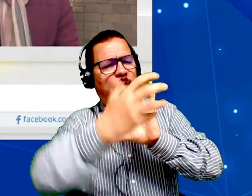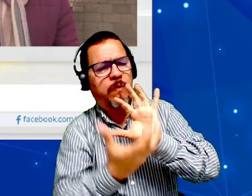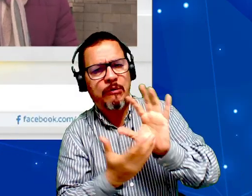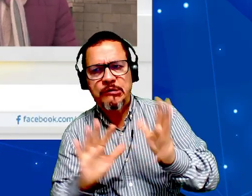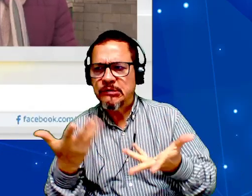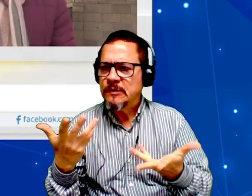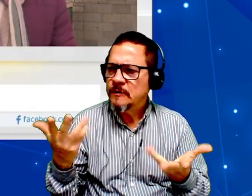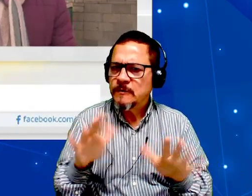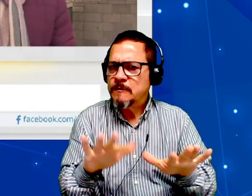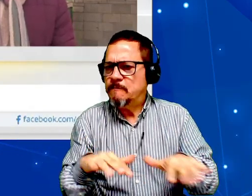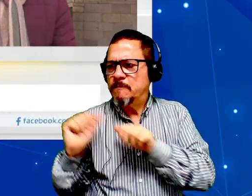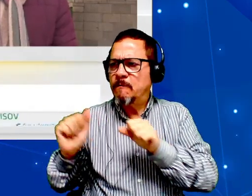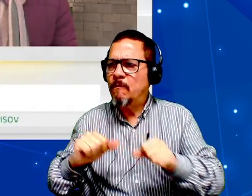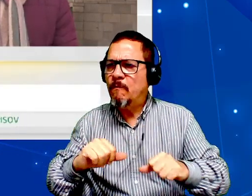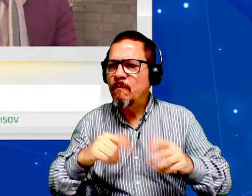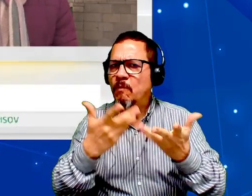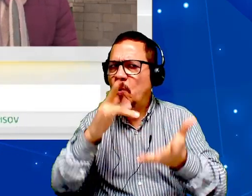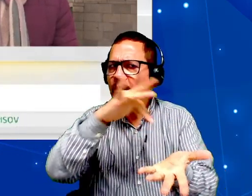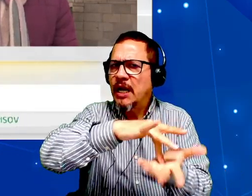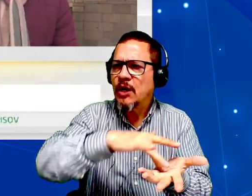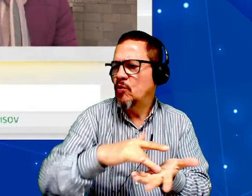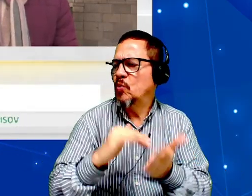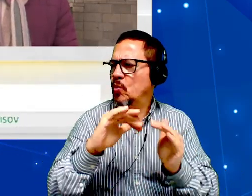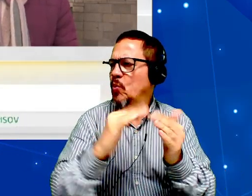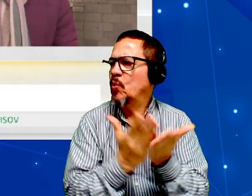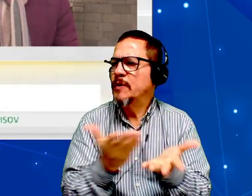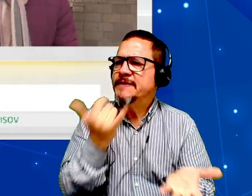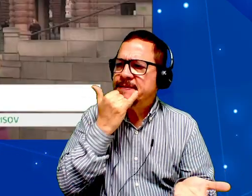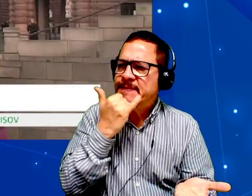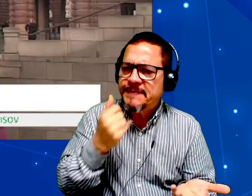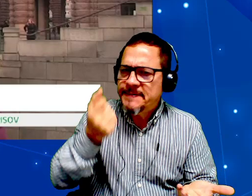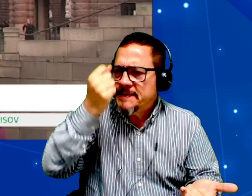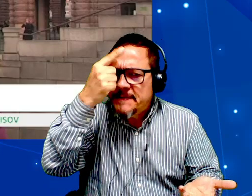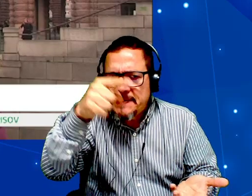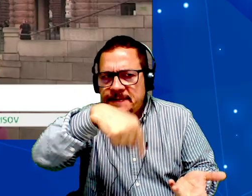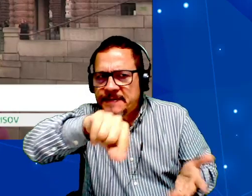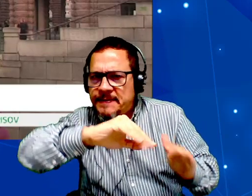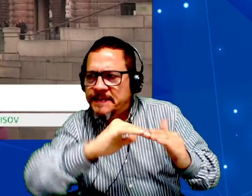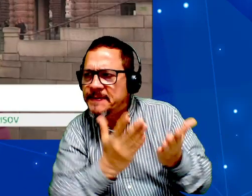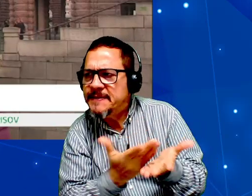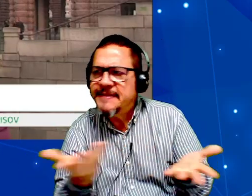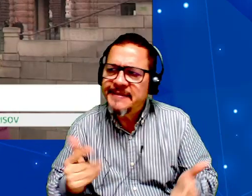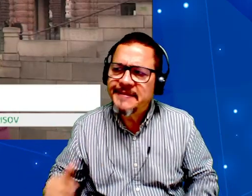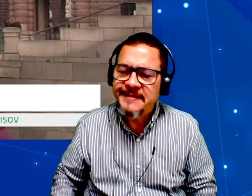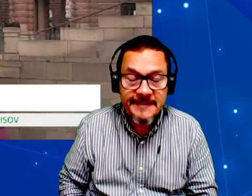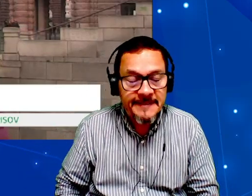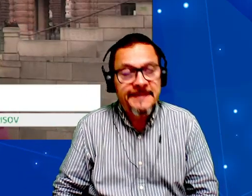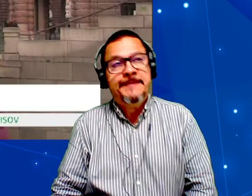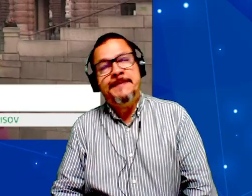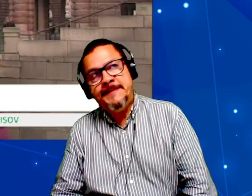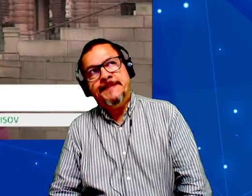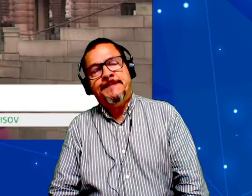education system to pick up those pieces. GRETA THUNBERG: Yes, I definitely understand